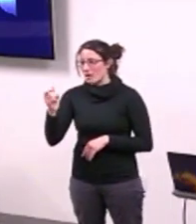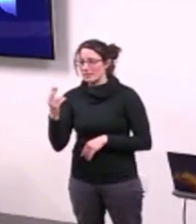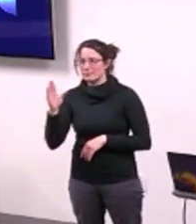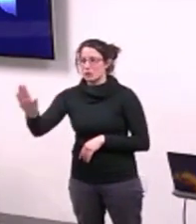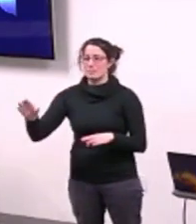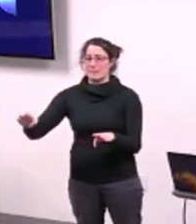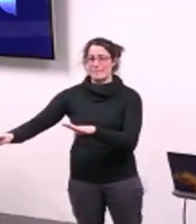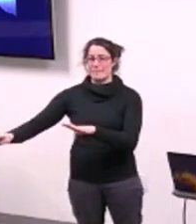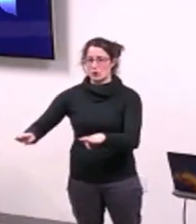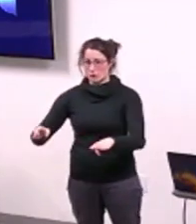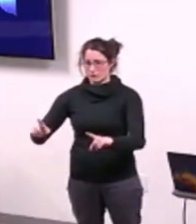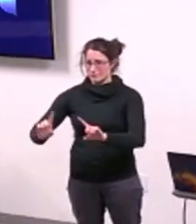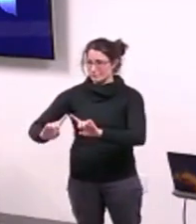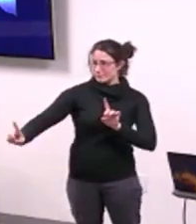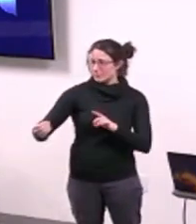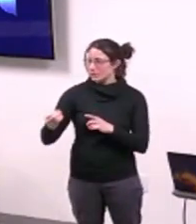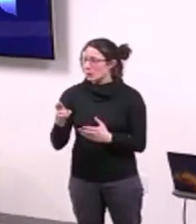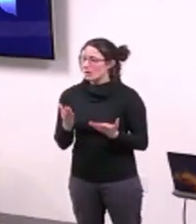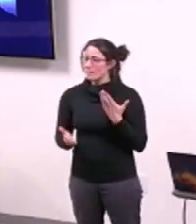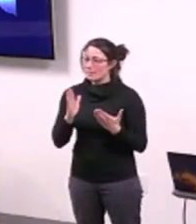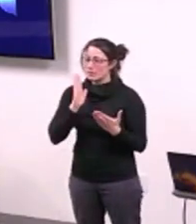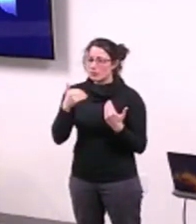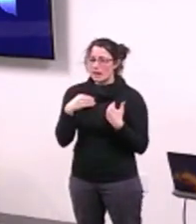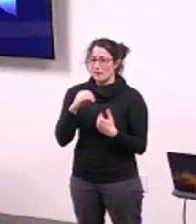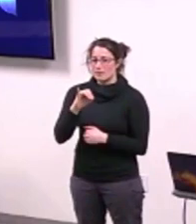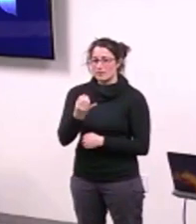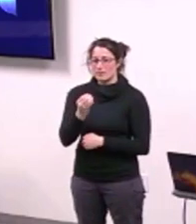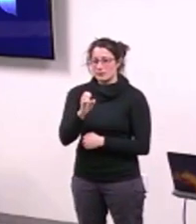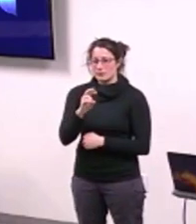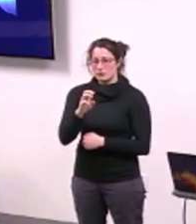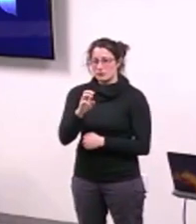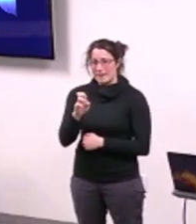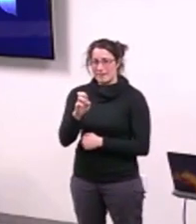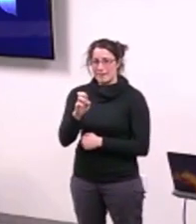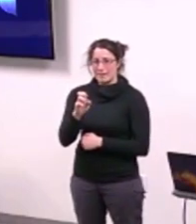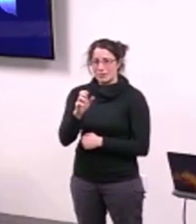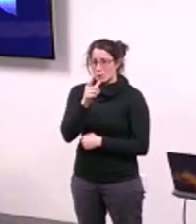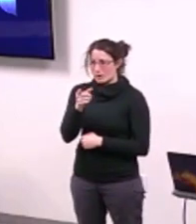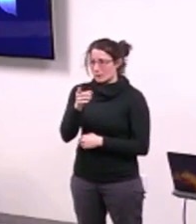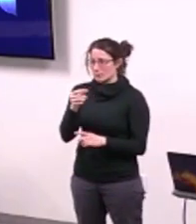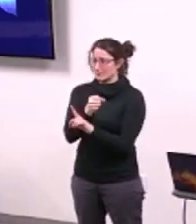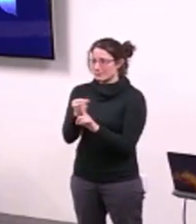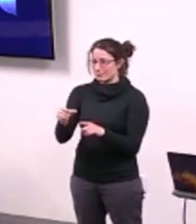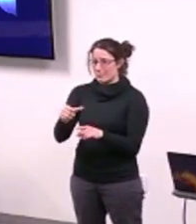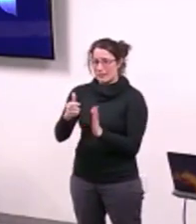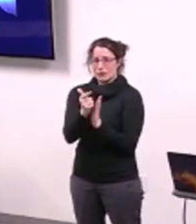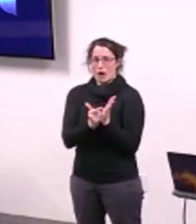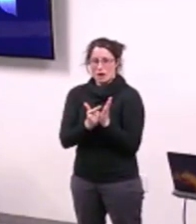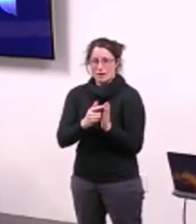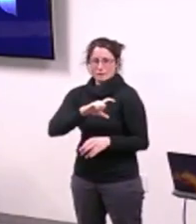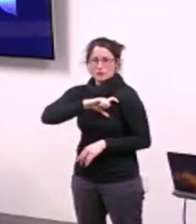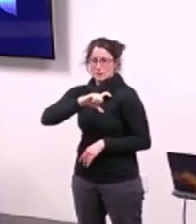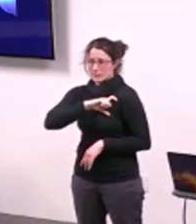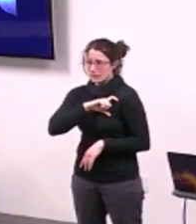Or you might have Germaine Rush, who's been assaulted by law enforcement. Who was accosted by law enforcement all the time.